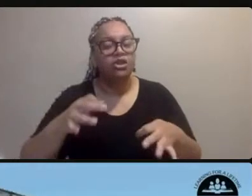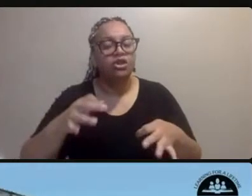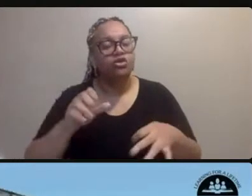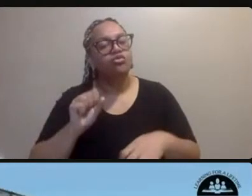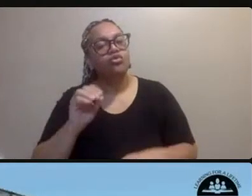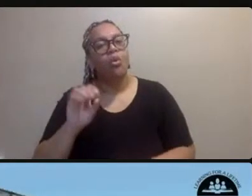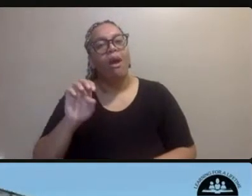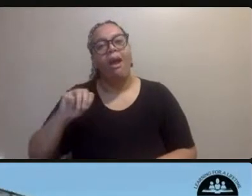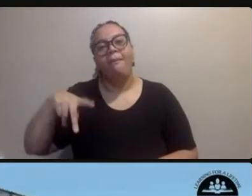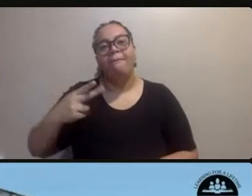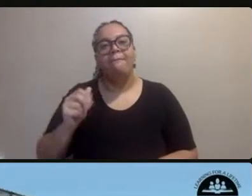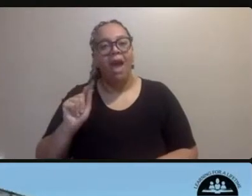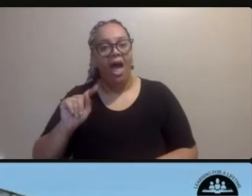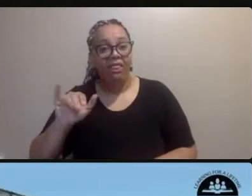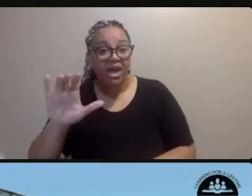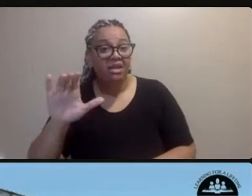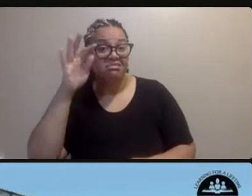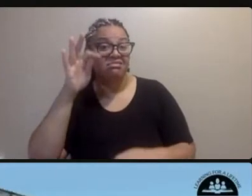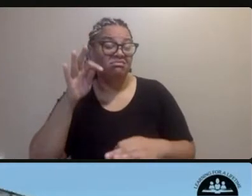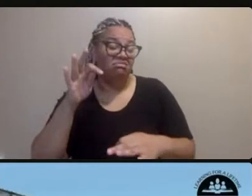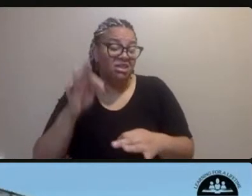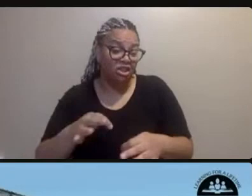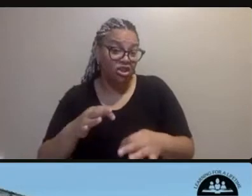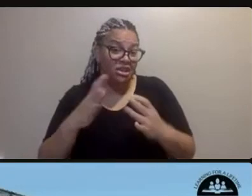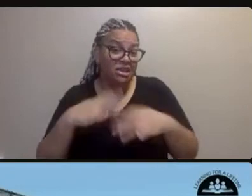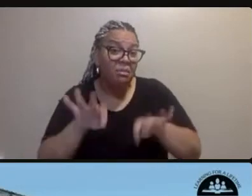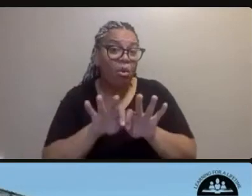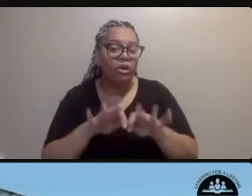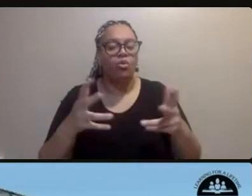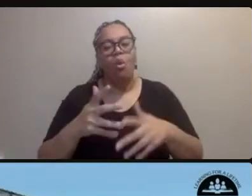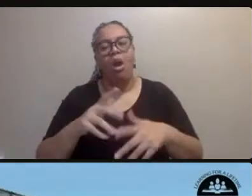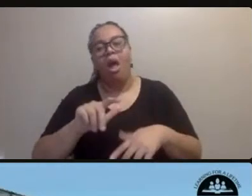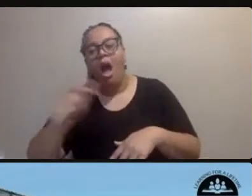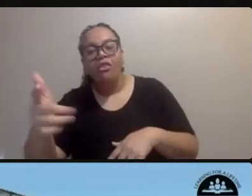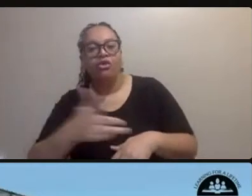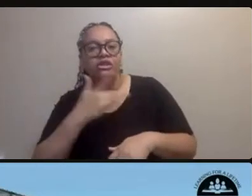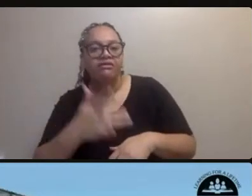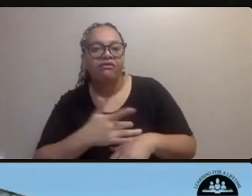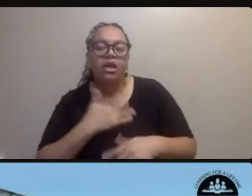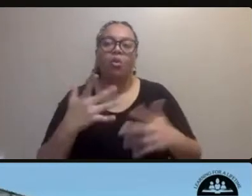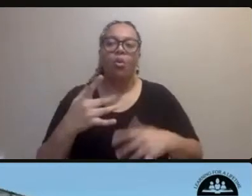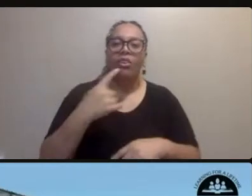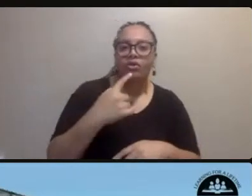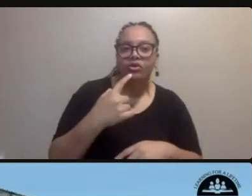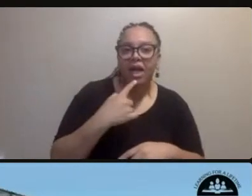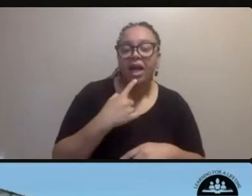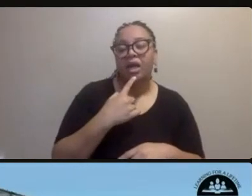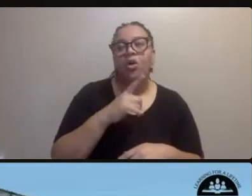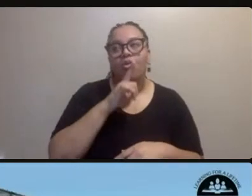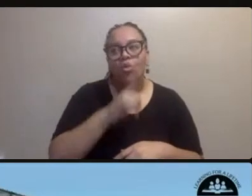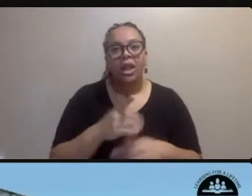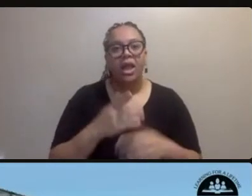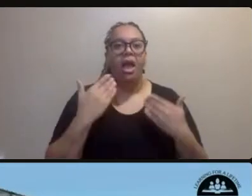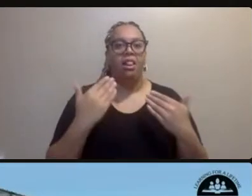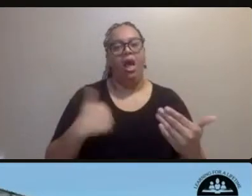DEAL. I'M REALLY NOT MAKING AN INFORMED DECISION. SO I THINK EMPATHIC LISTENING